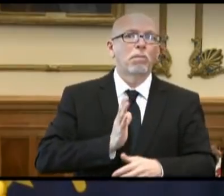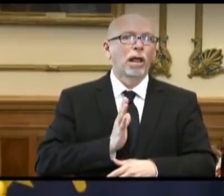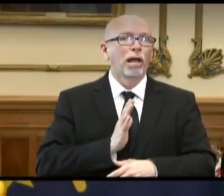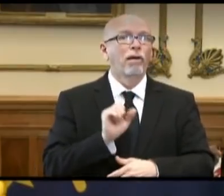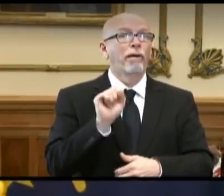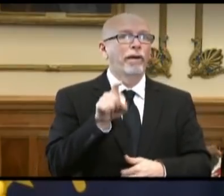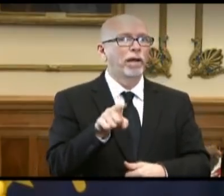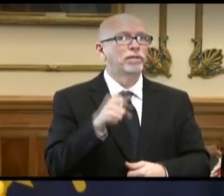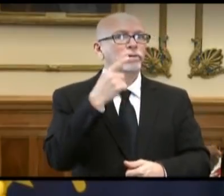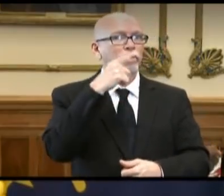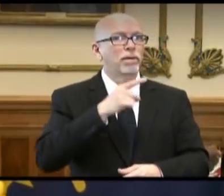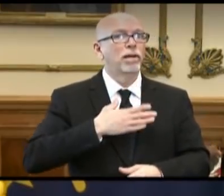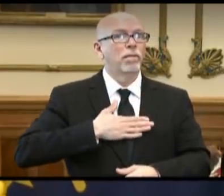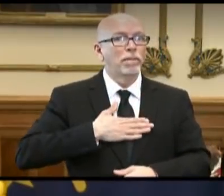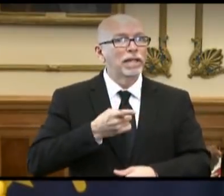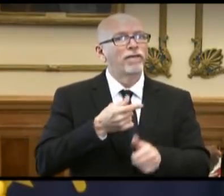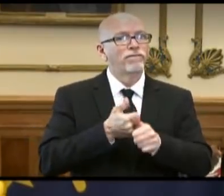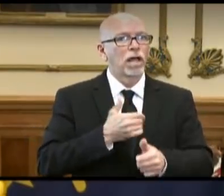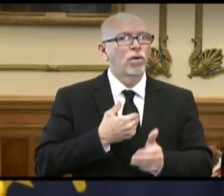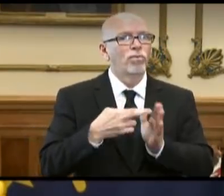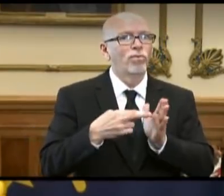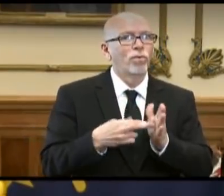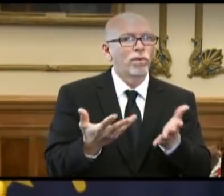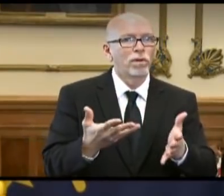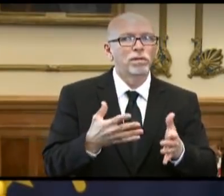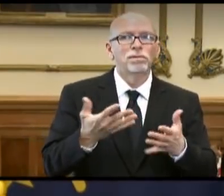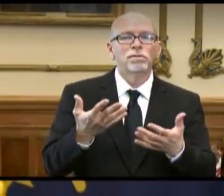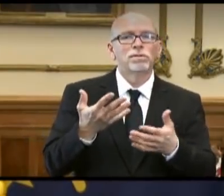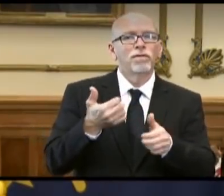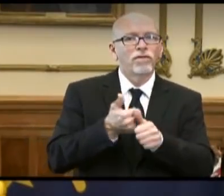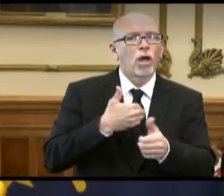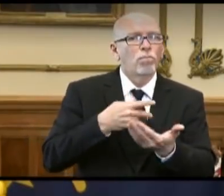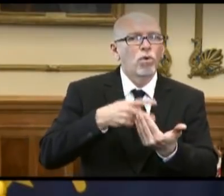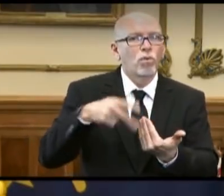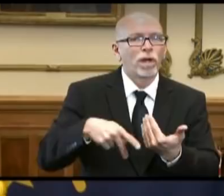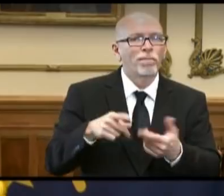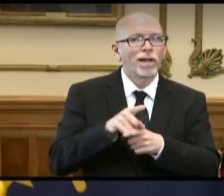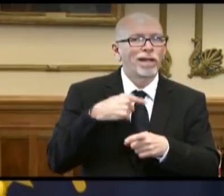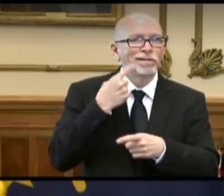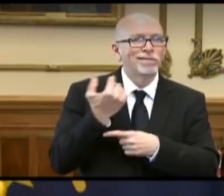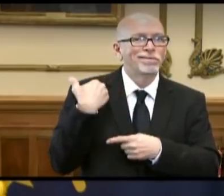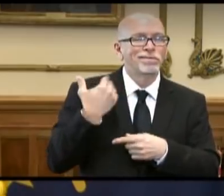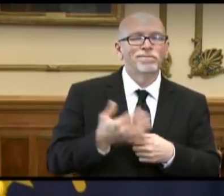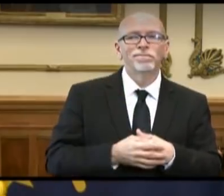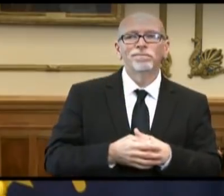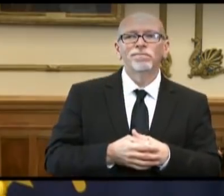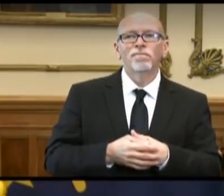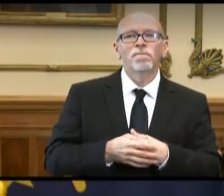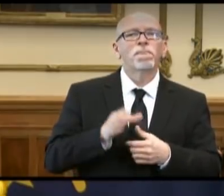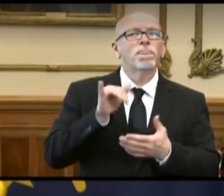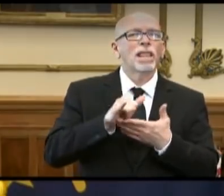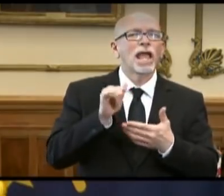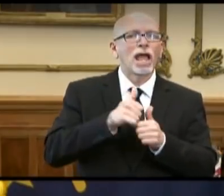LINE GETTING SICK. WE ARE FIRST BEGGING, PLEADING, ASKING POLITELY TO PLAY ALONG, PLAY BY THE RULES TO GET WITH